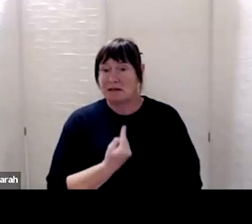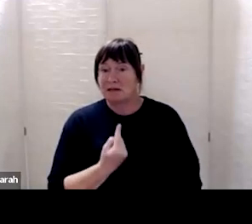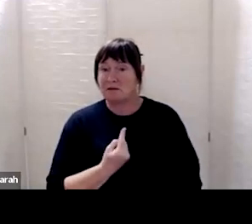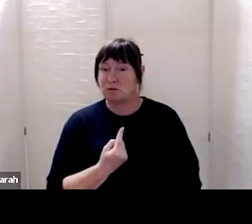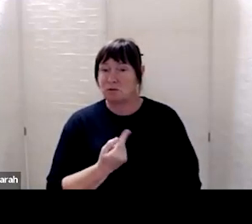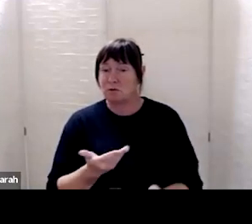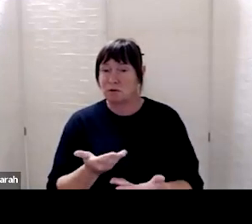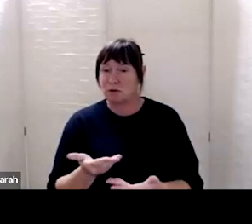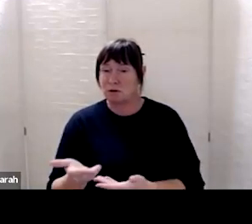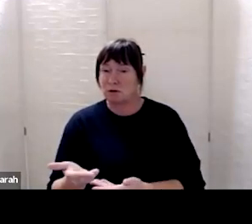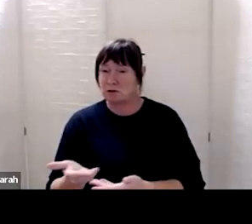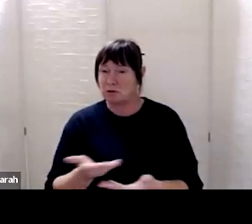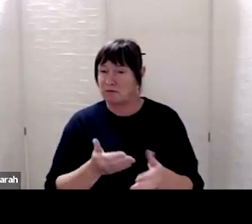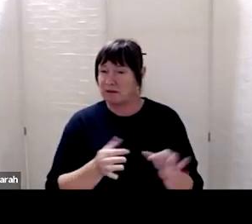and purpose of the funding?